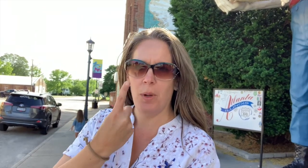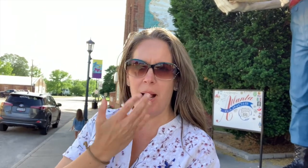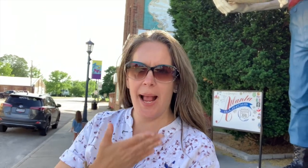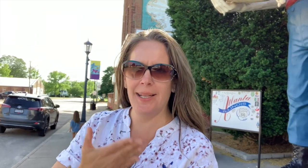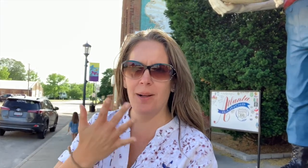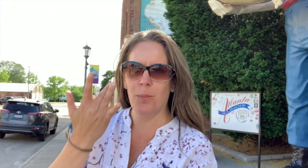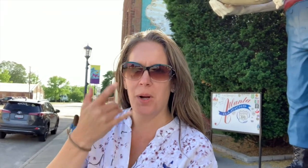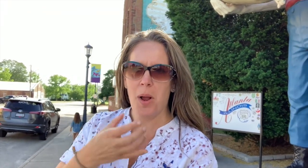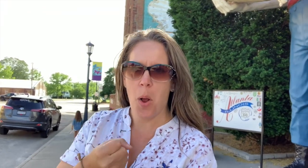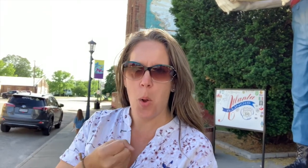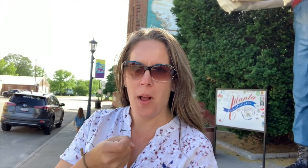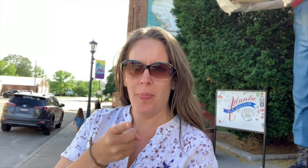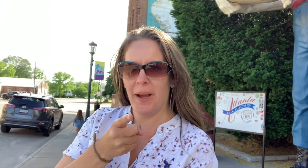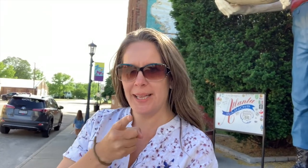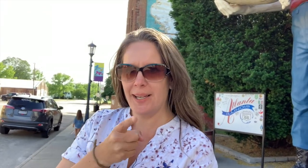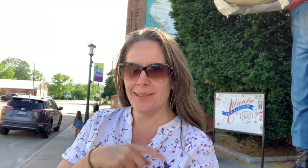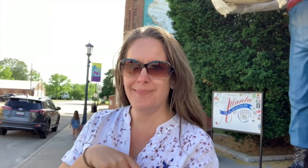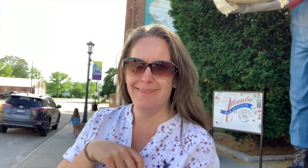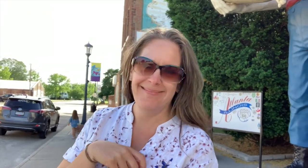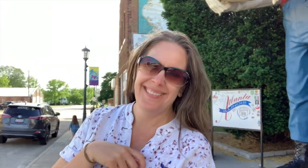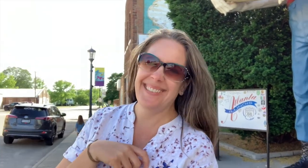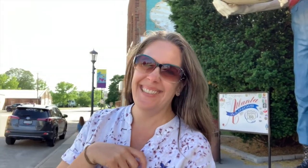Hard to sign language with one hand because I am holding this camera there.